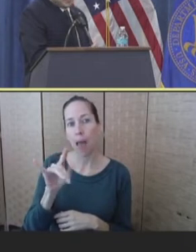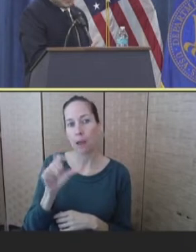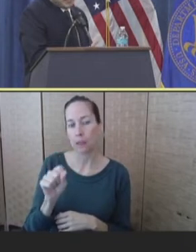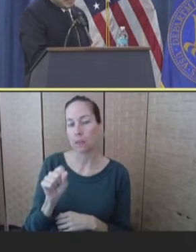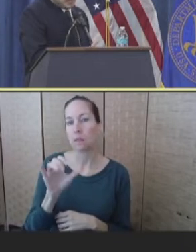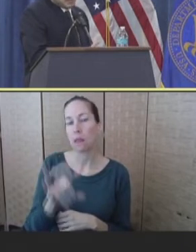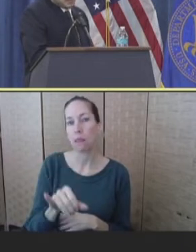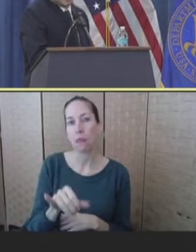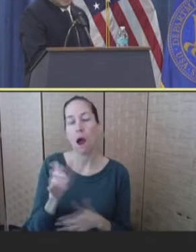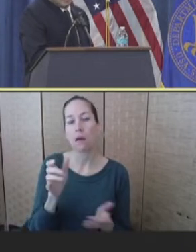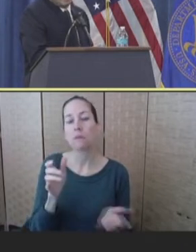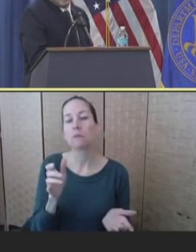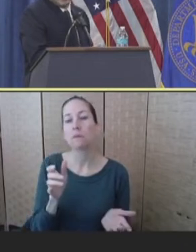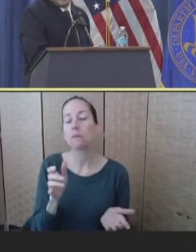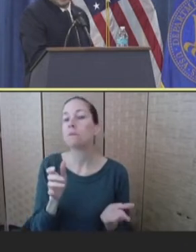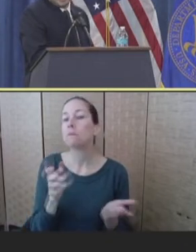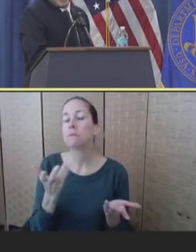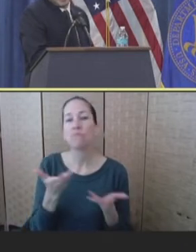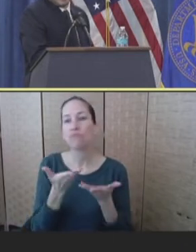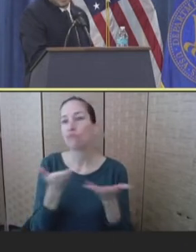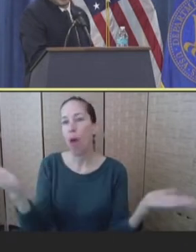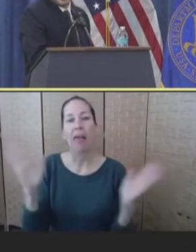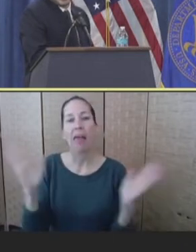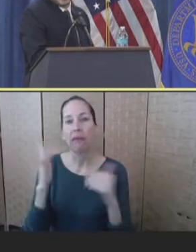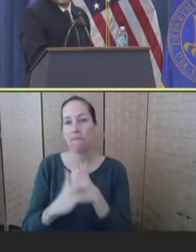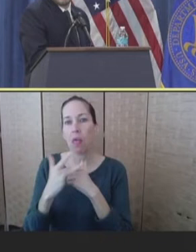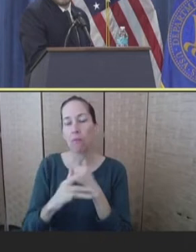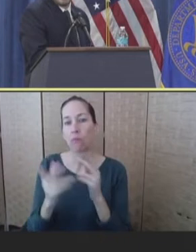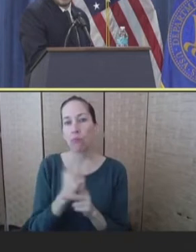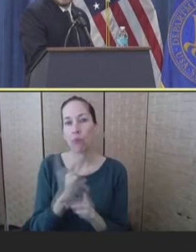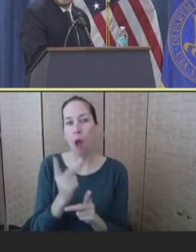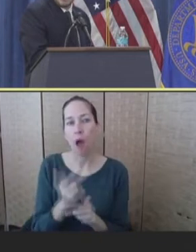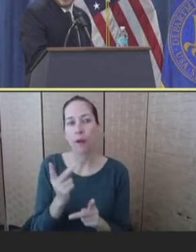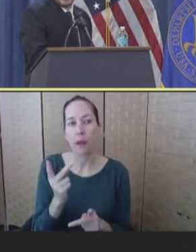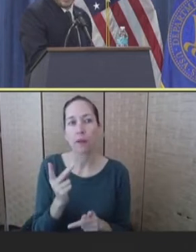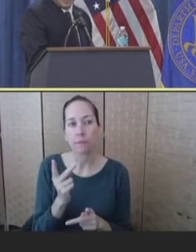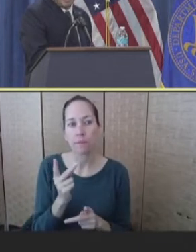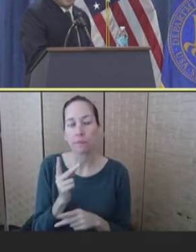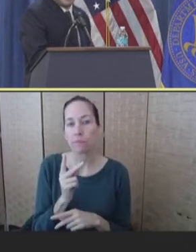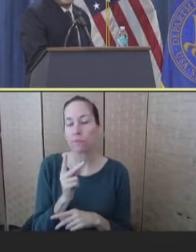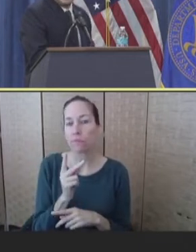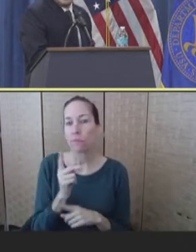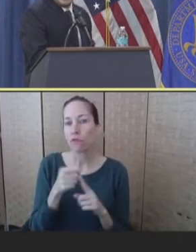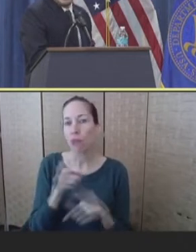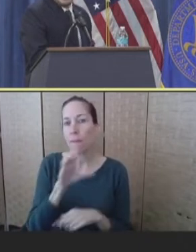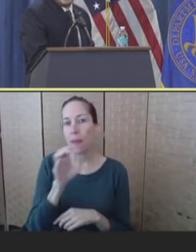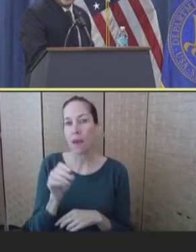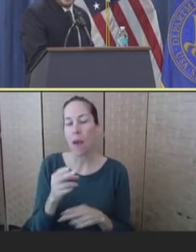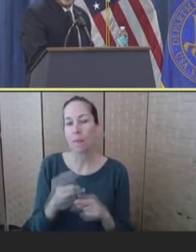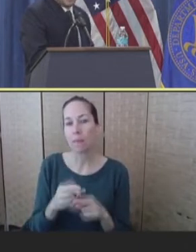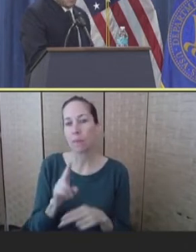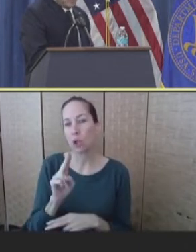a commercially available products from Optum or UnitedHealth that institutions can subscribe